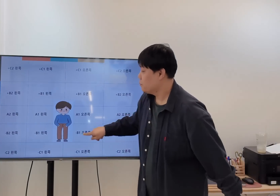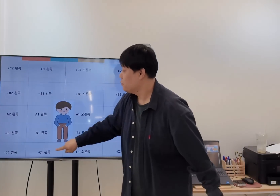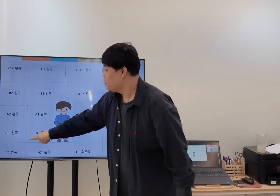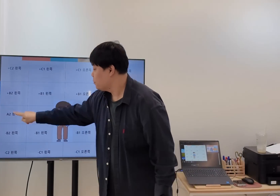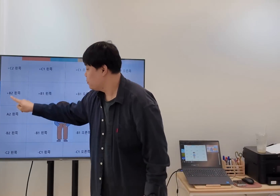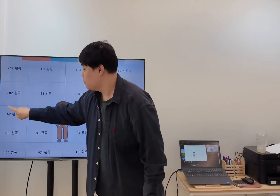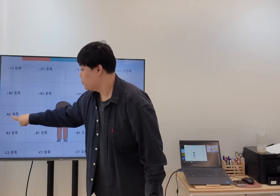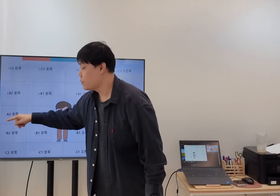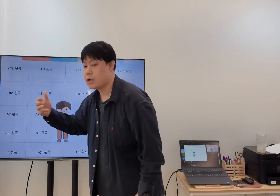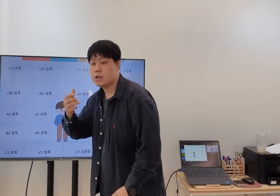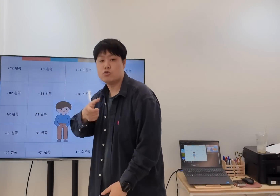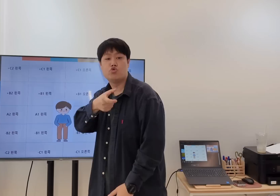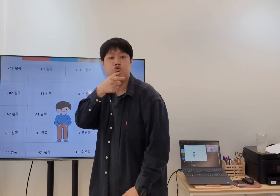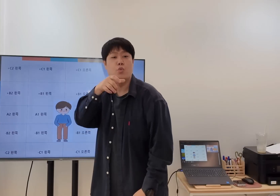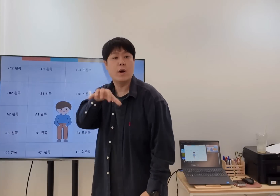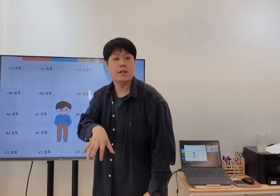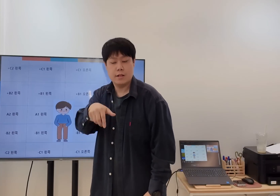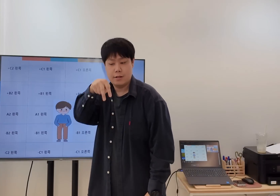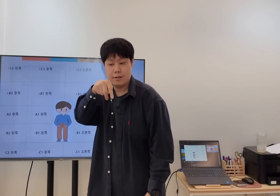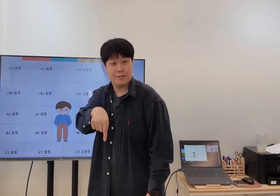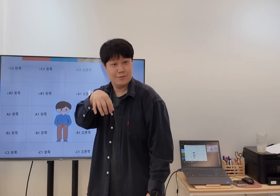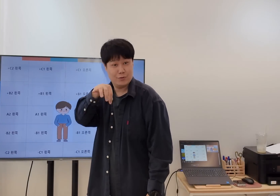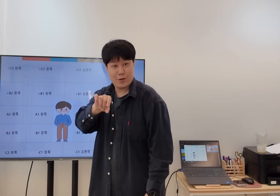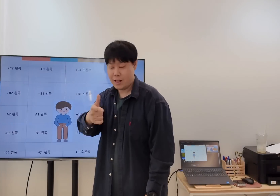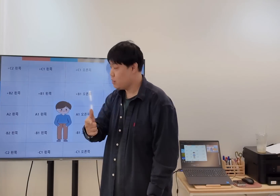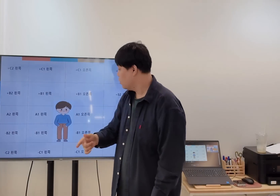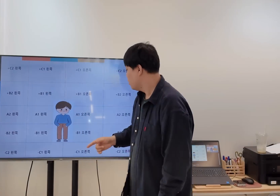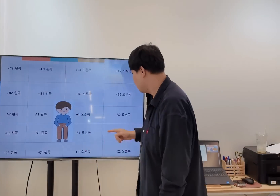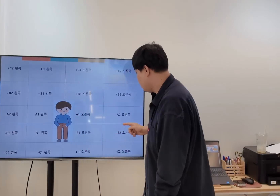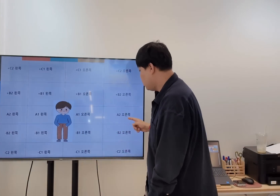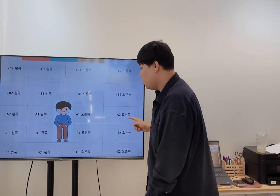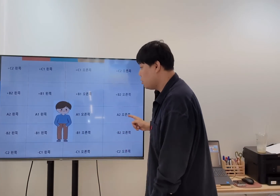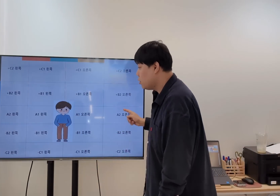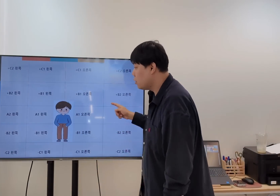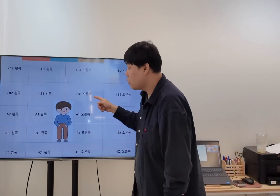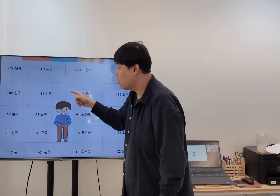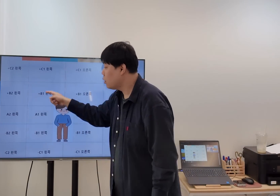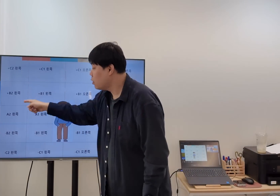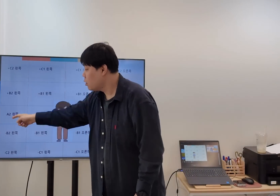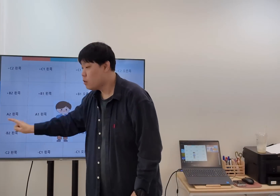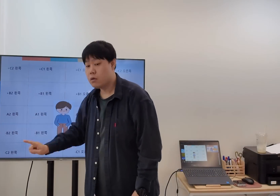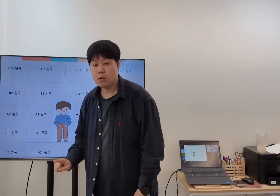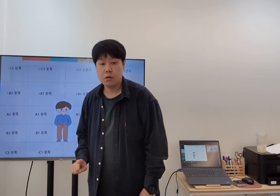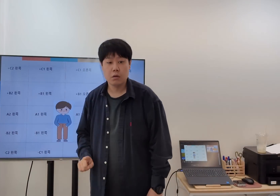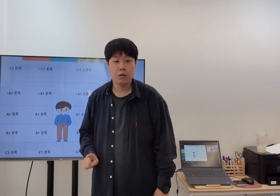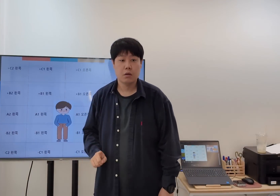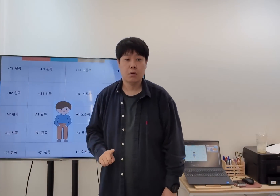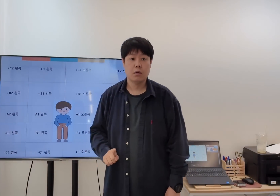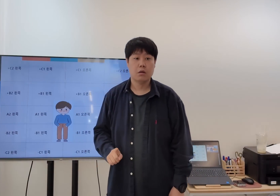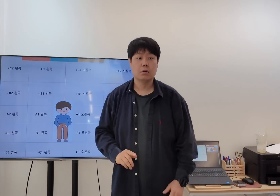the left is Suwon. How do you get from Seoul to Suwon?